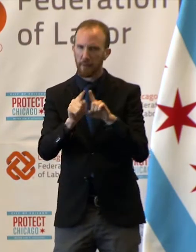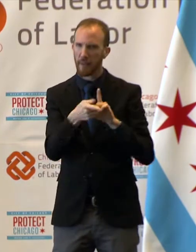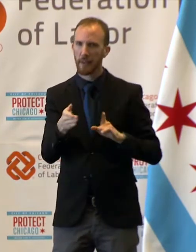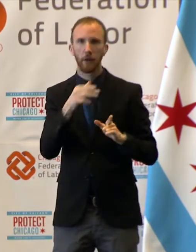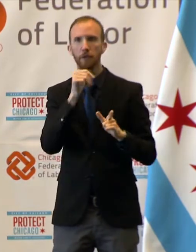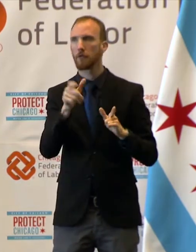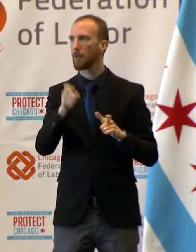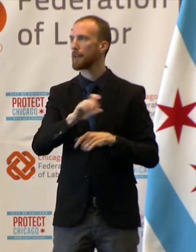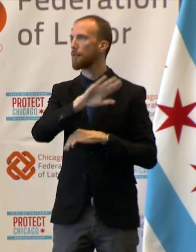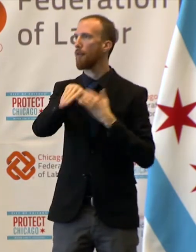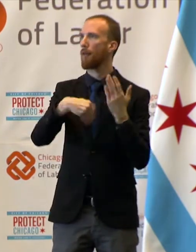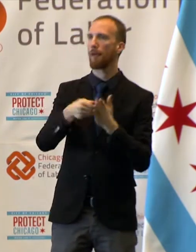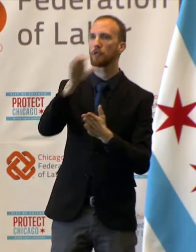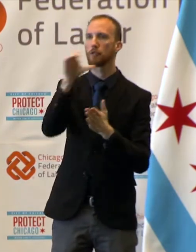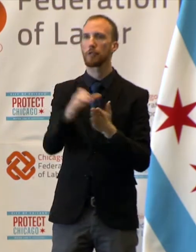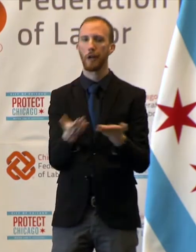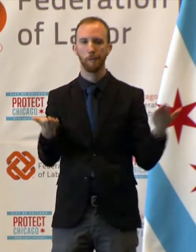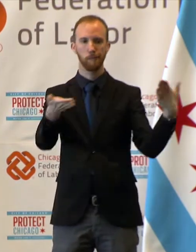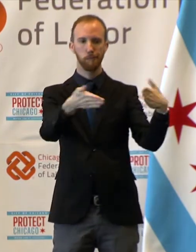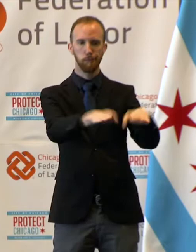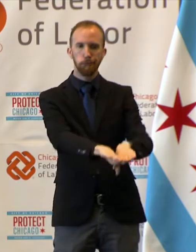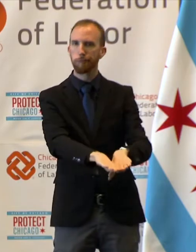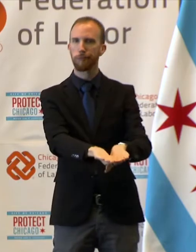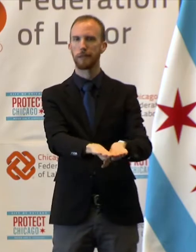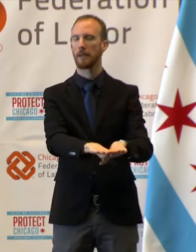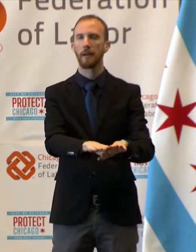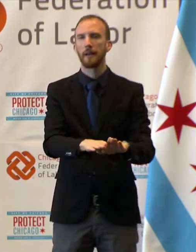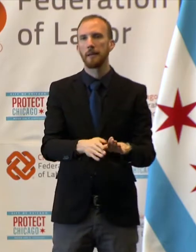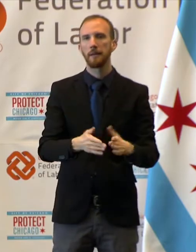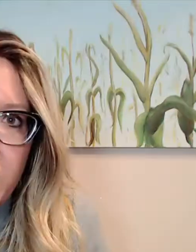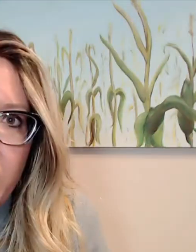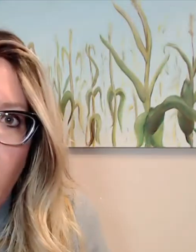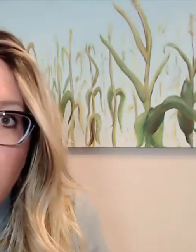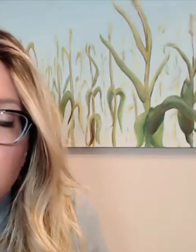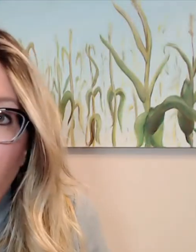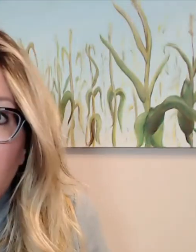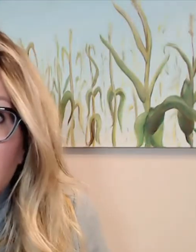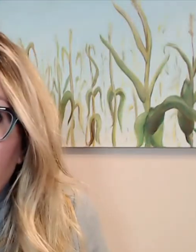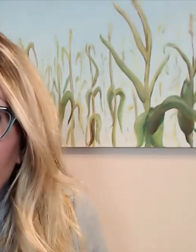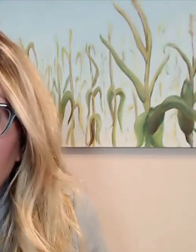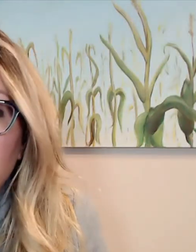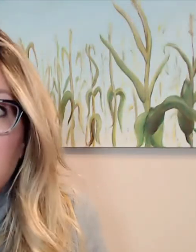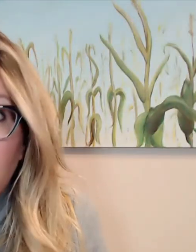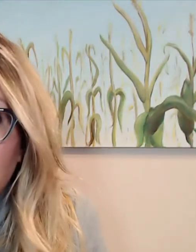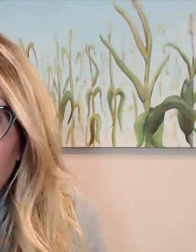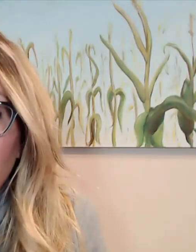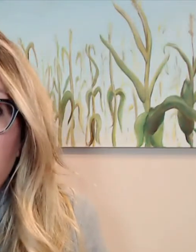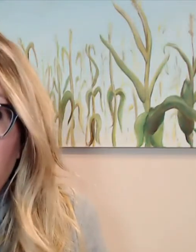AND NOT HAVE TO SHUTDOWN THE